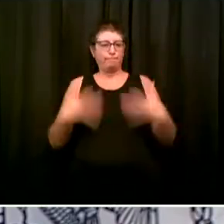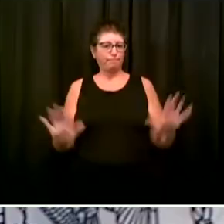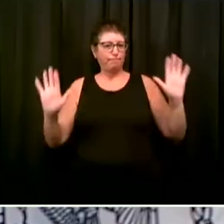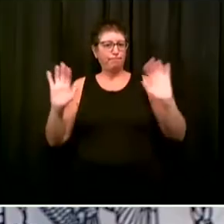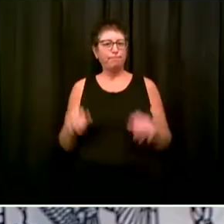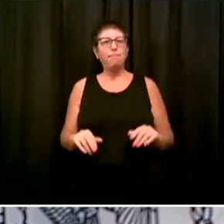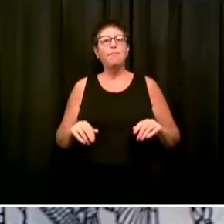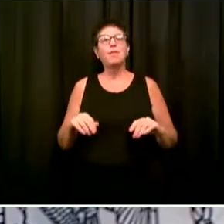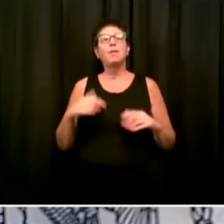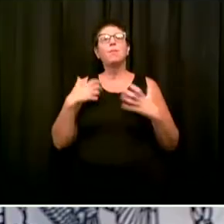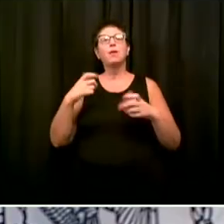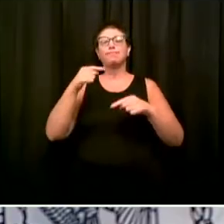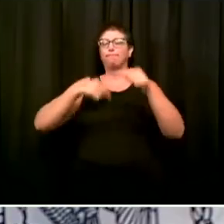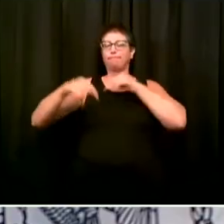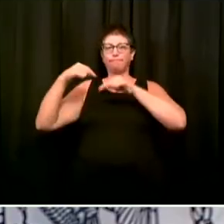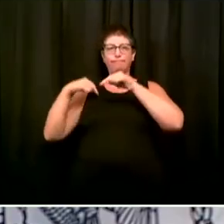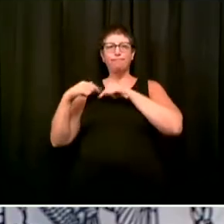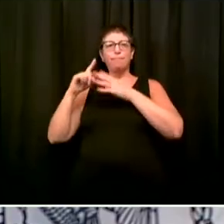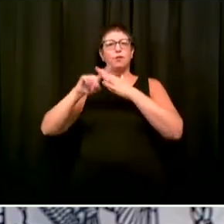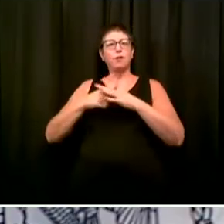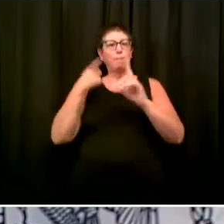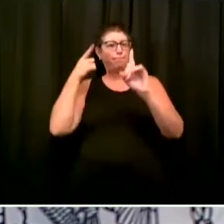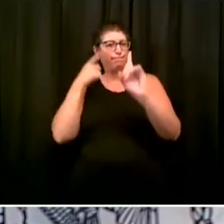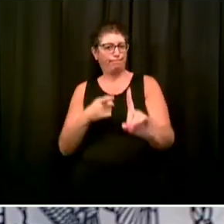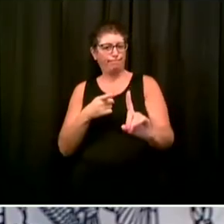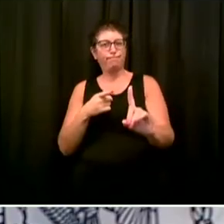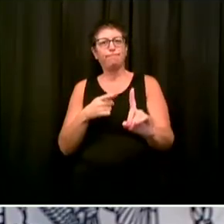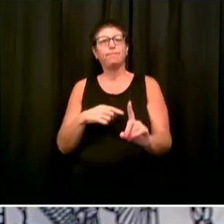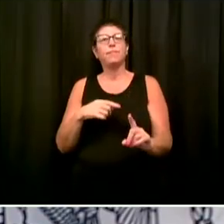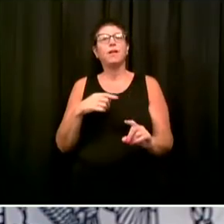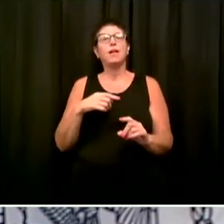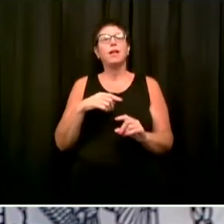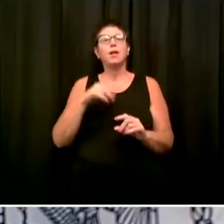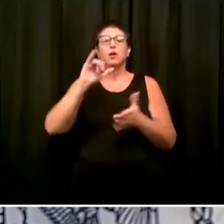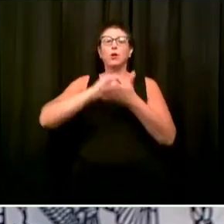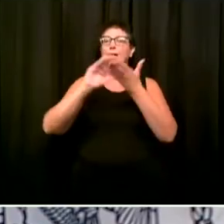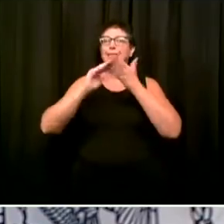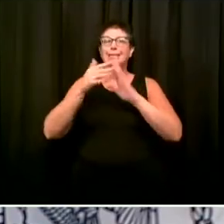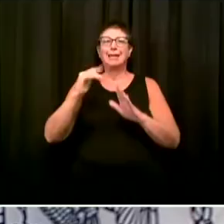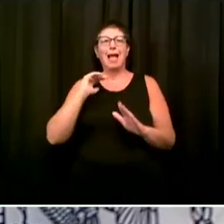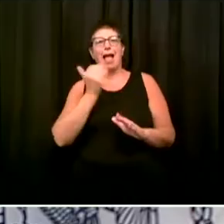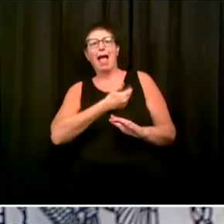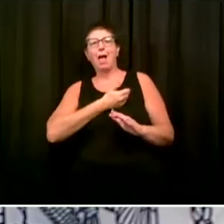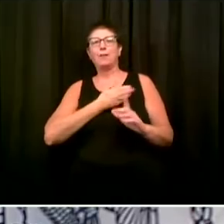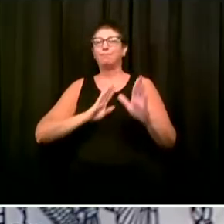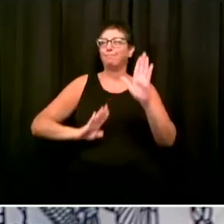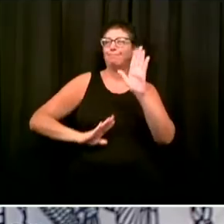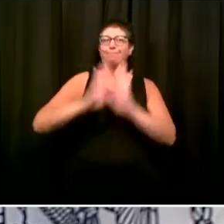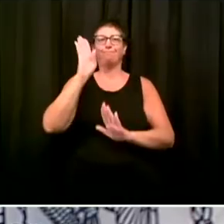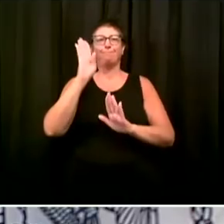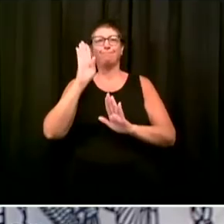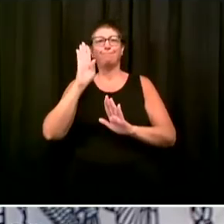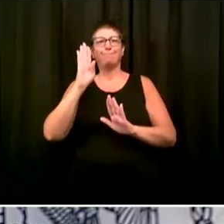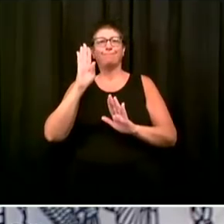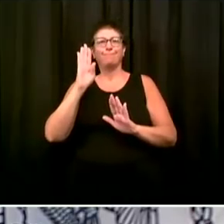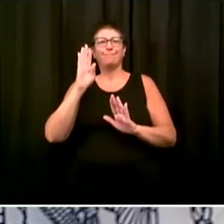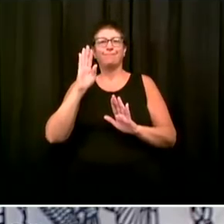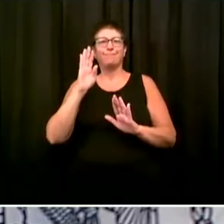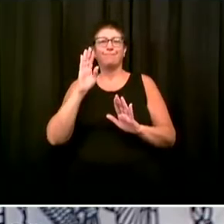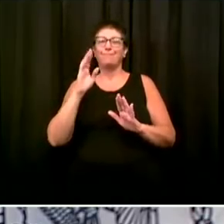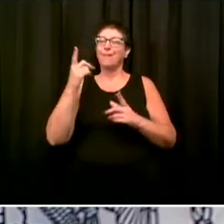AS WE CONCLUDE I WANT TO COME